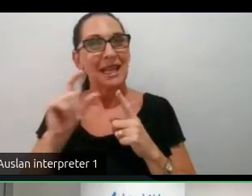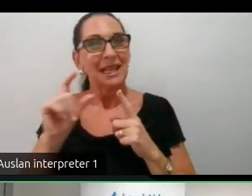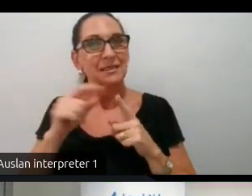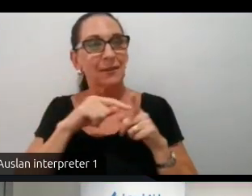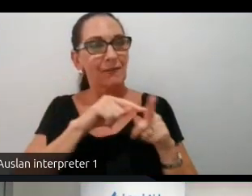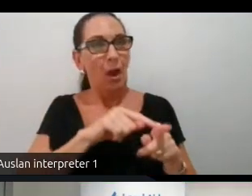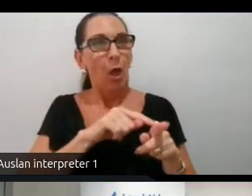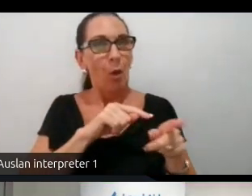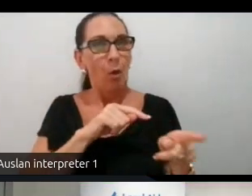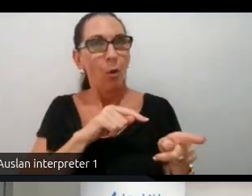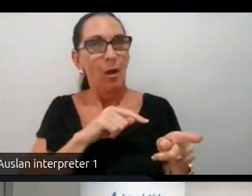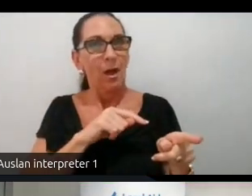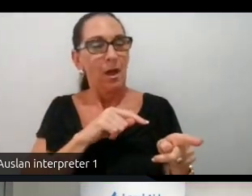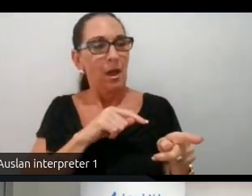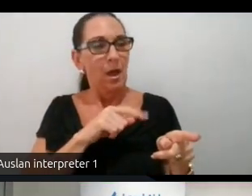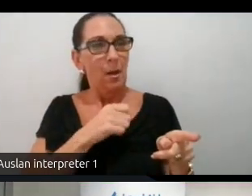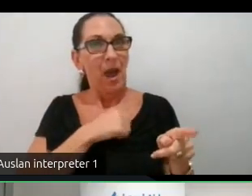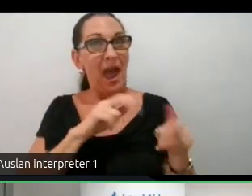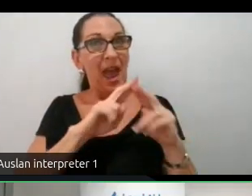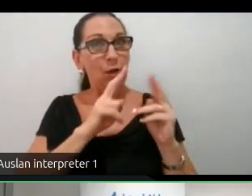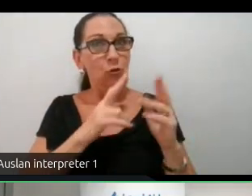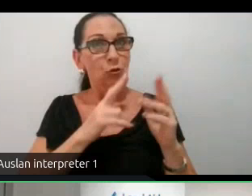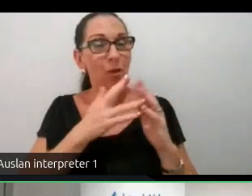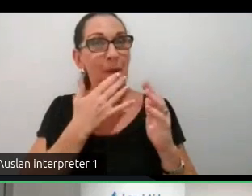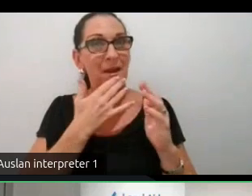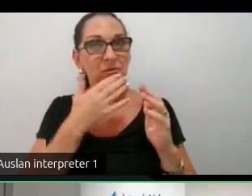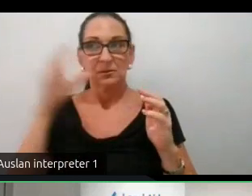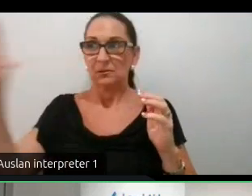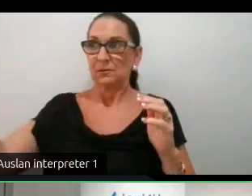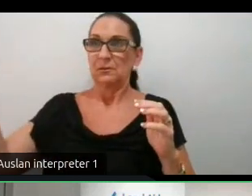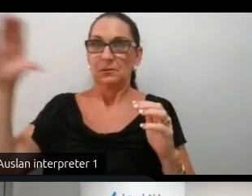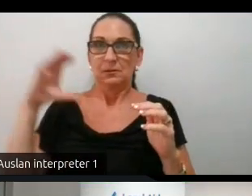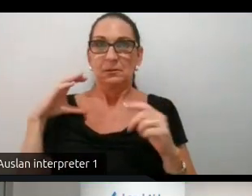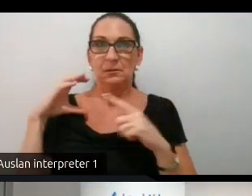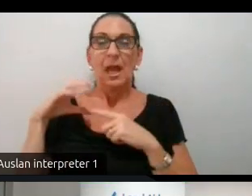of their sum insured right at the start to buy a caravan even if you don't know for sure how long